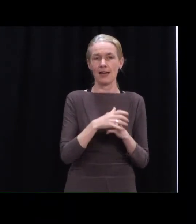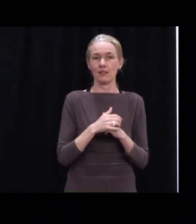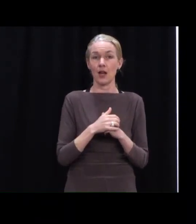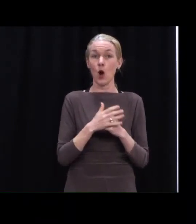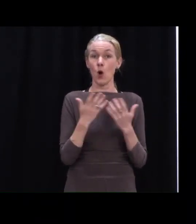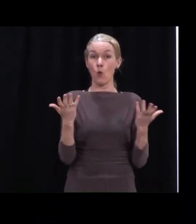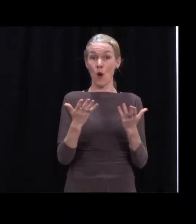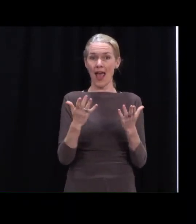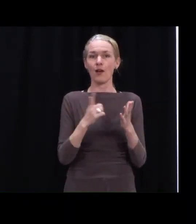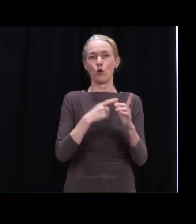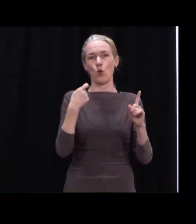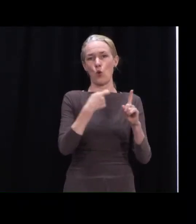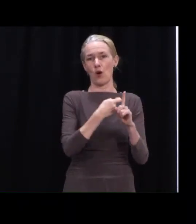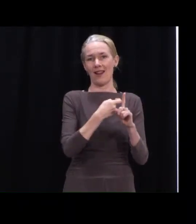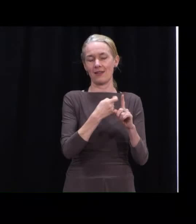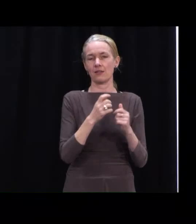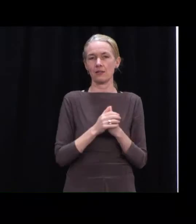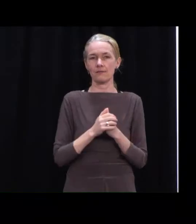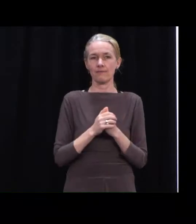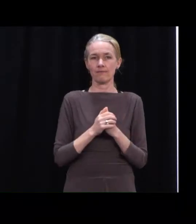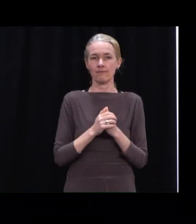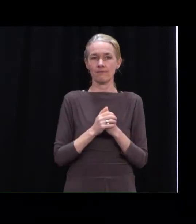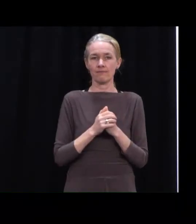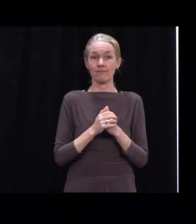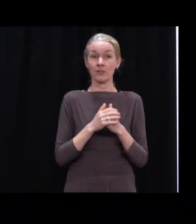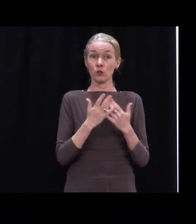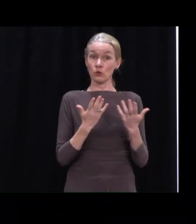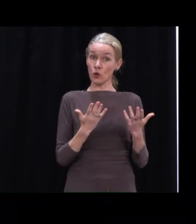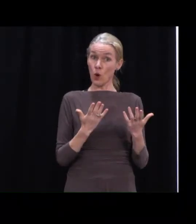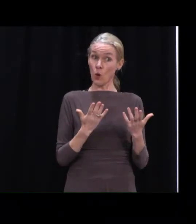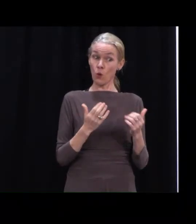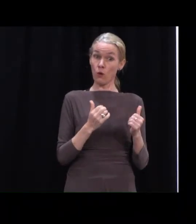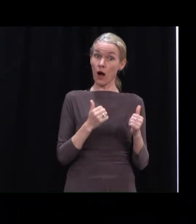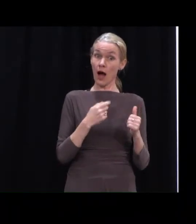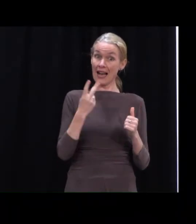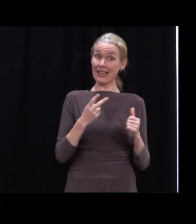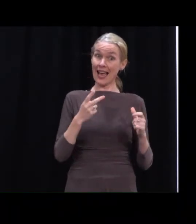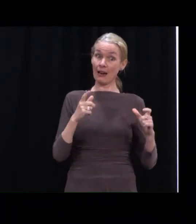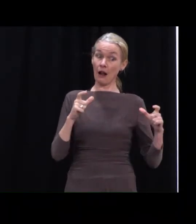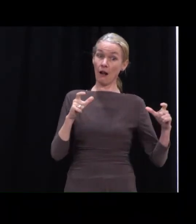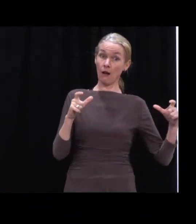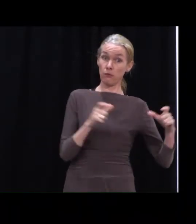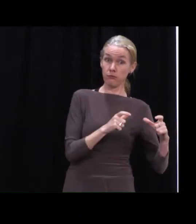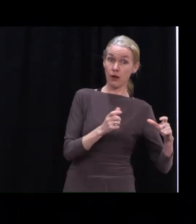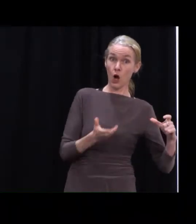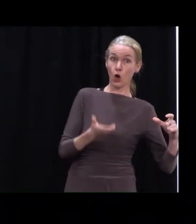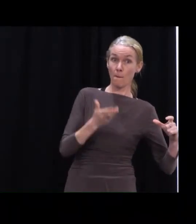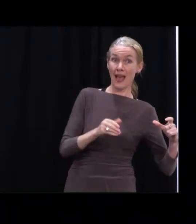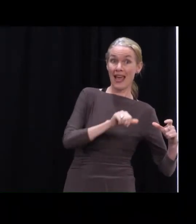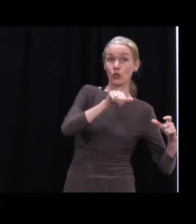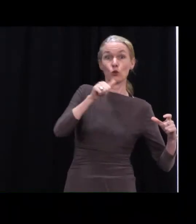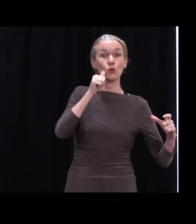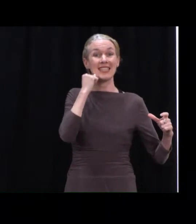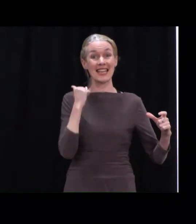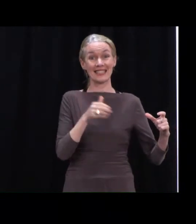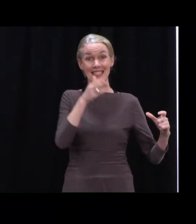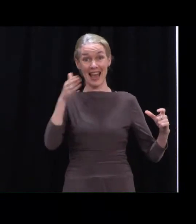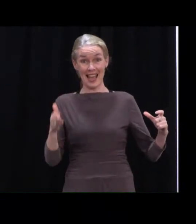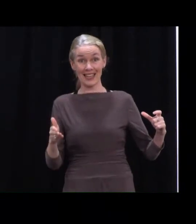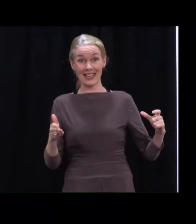I hand over to Dr Bloomfield.